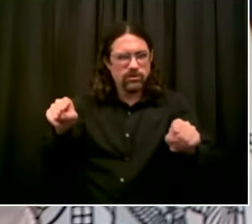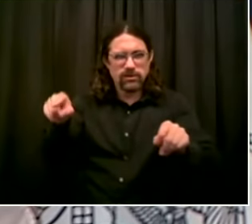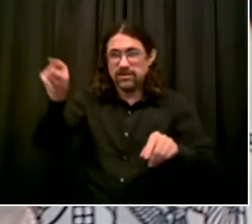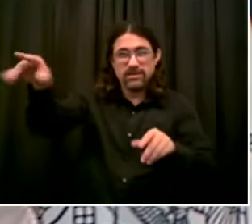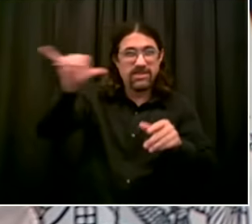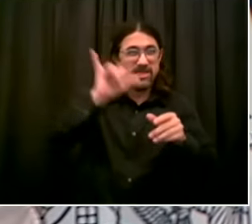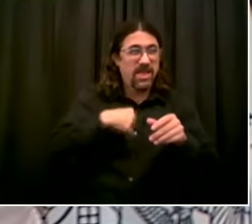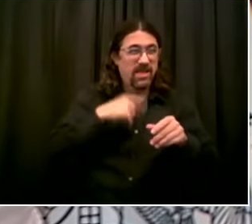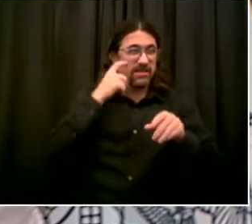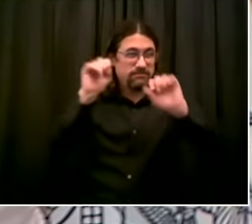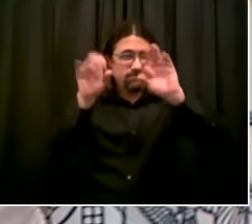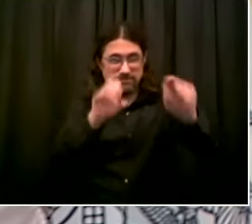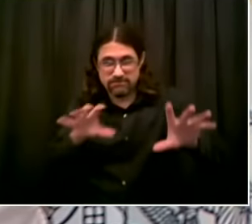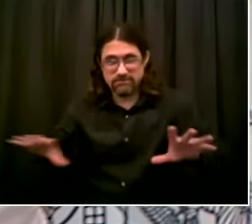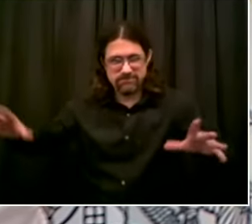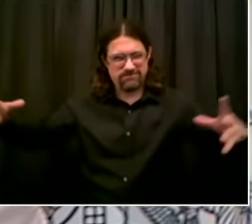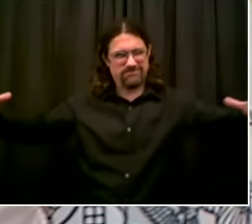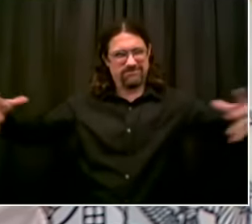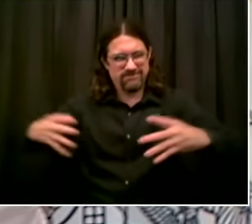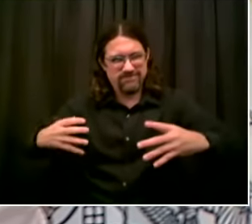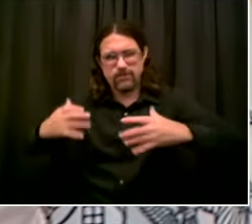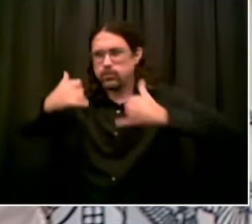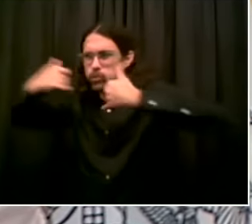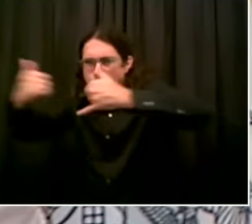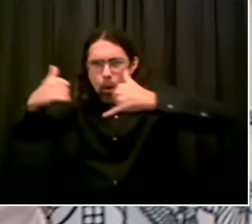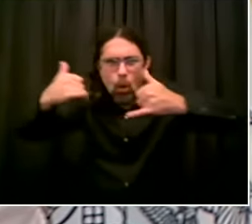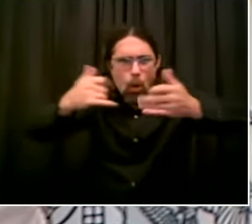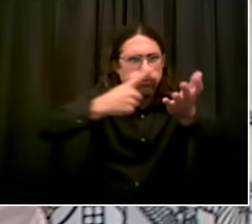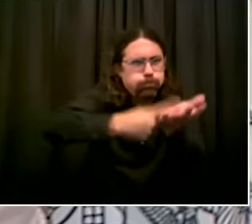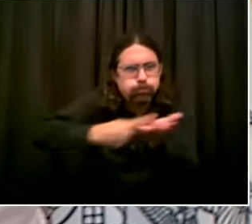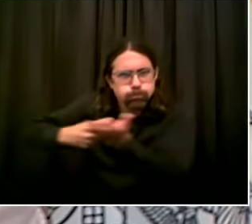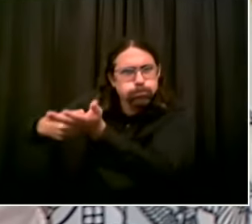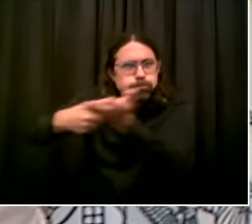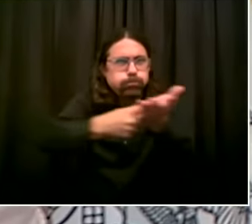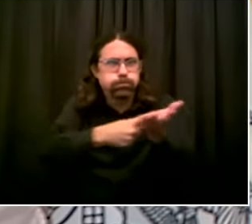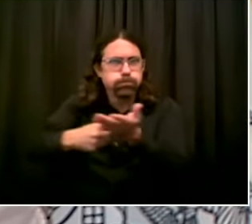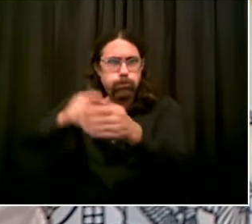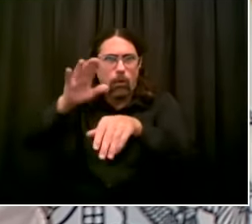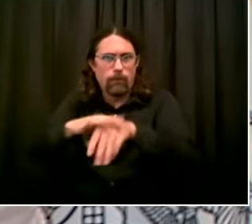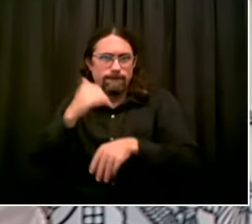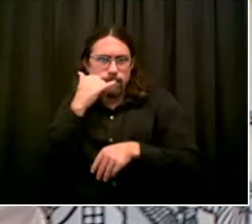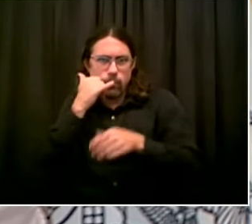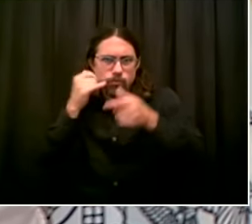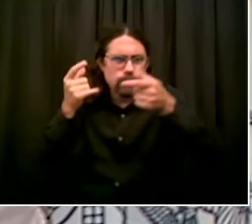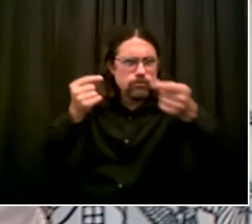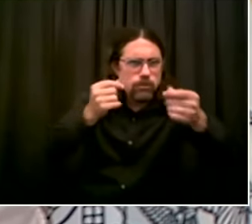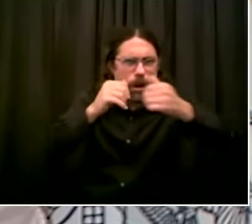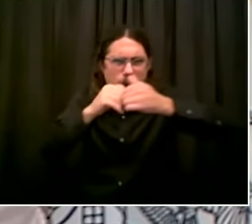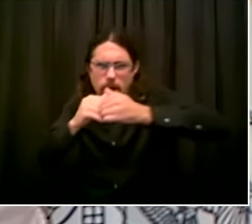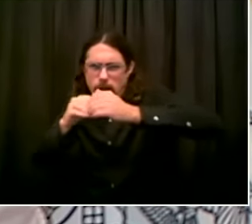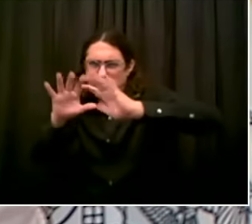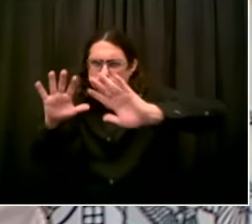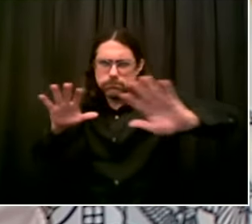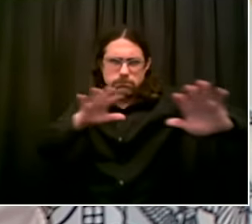OF CASES. WE CAN FOLLOW-UP WITH THAT AS WELL.